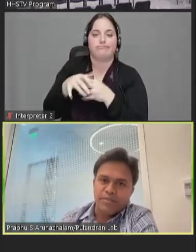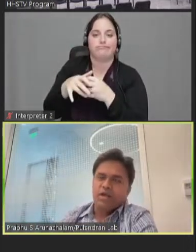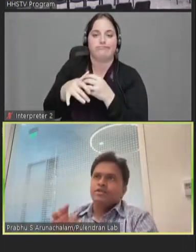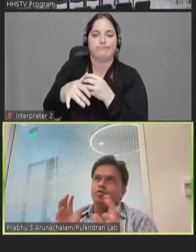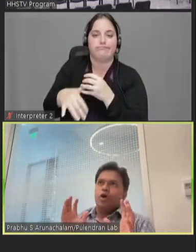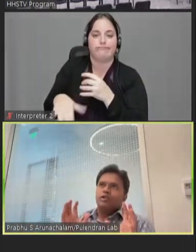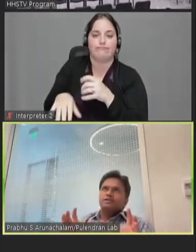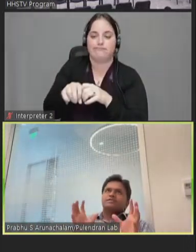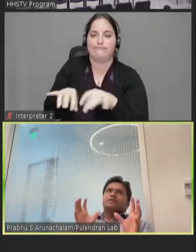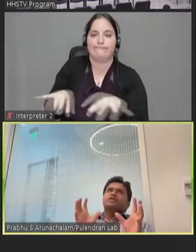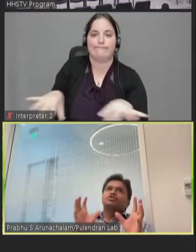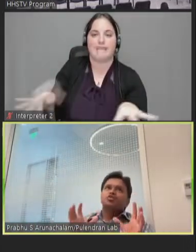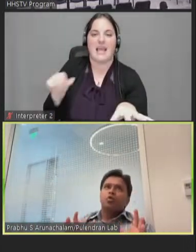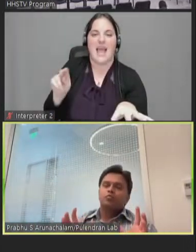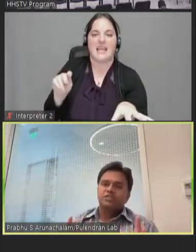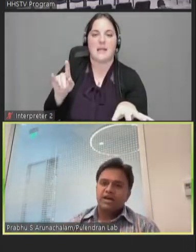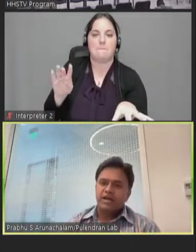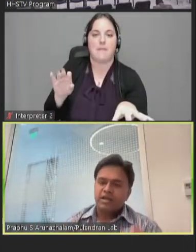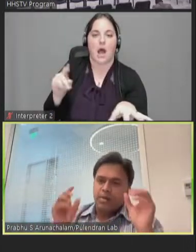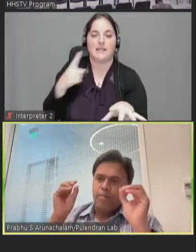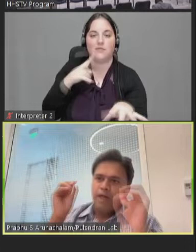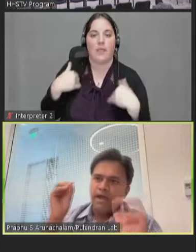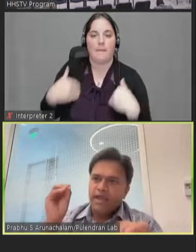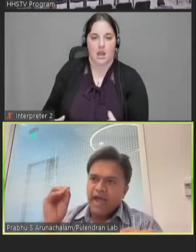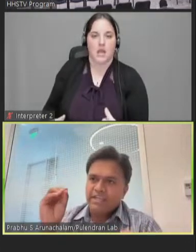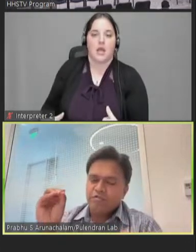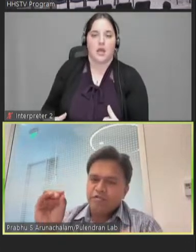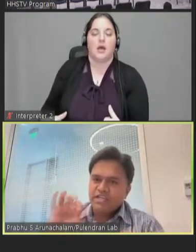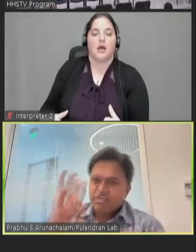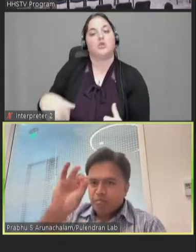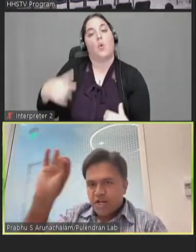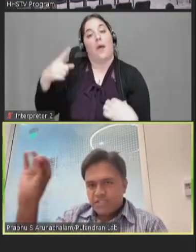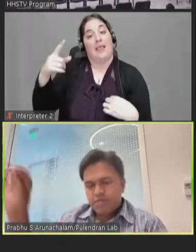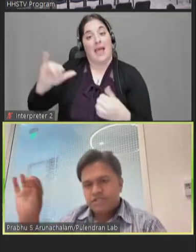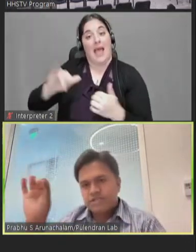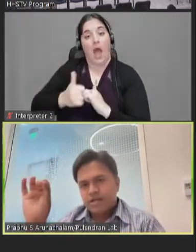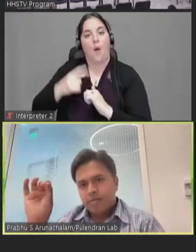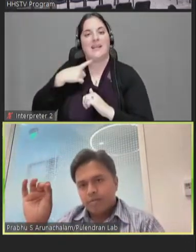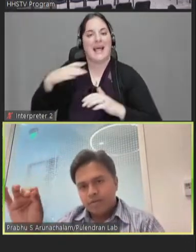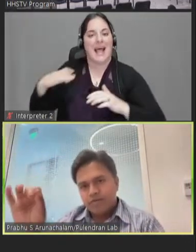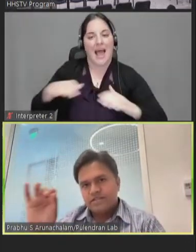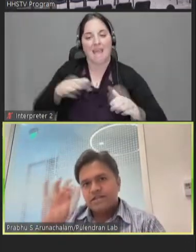So, what this study showed was that by activating multiple TLR pathways,